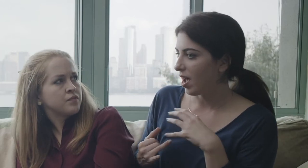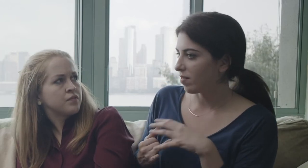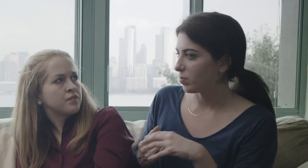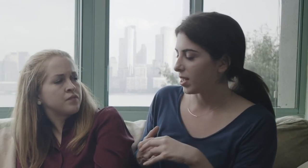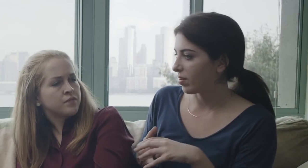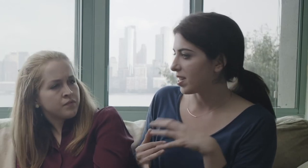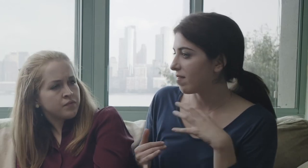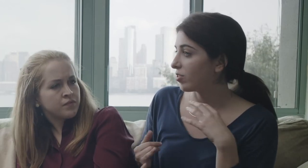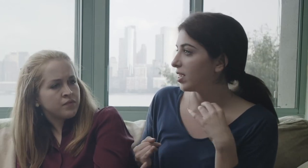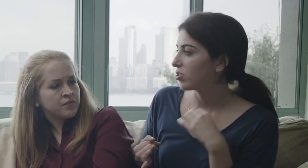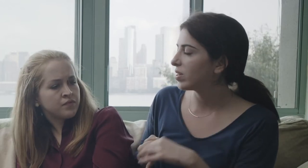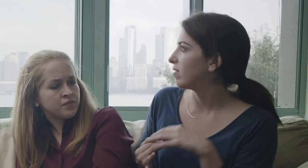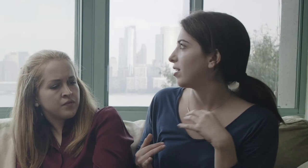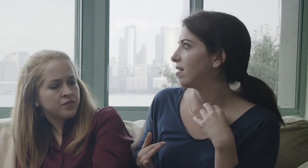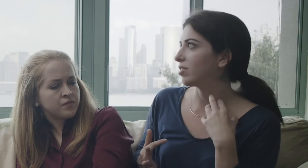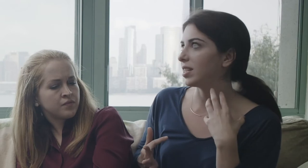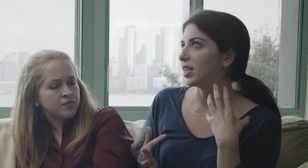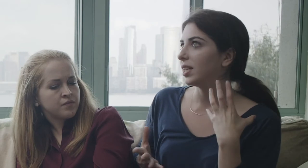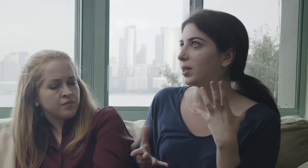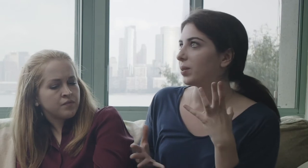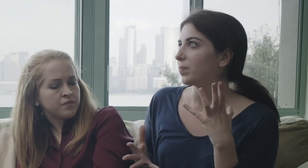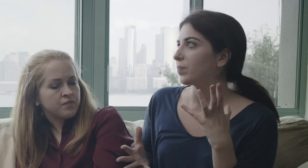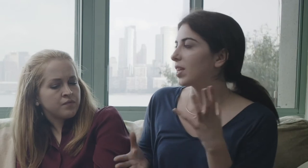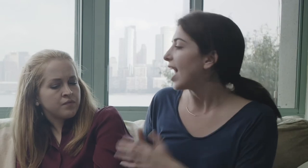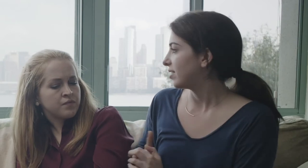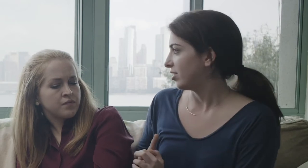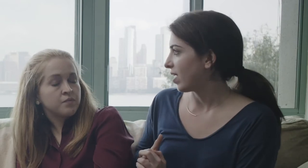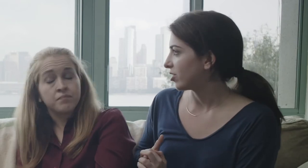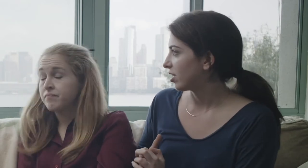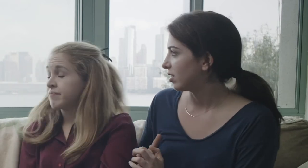every playwright, every screenwriter, every casting director